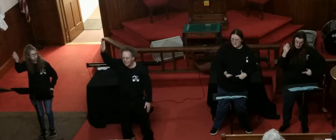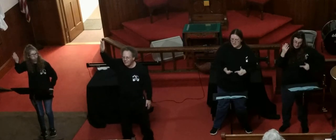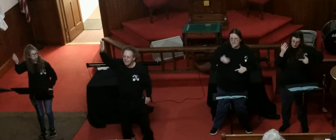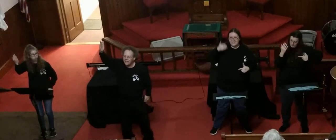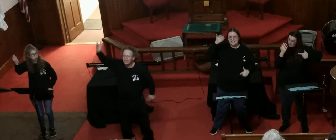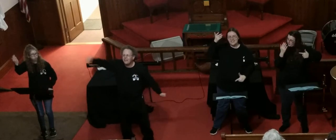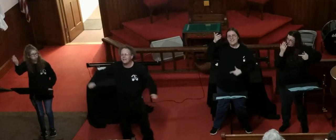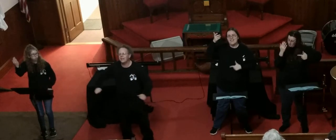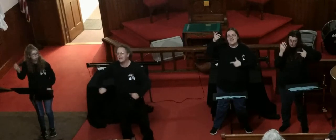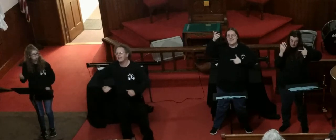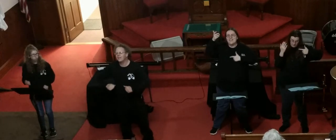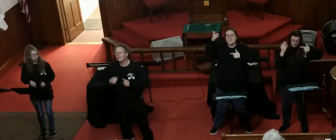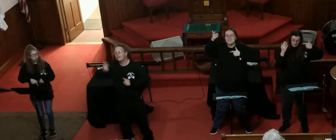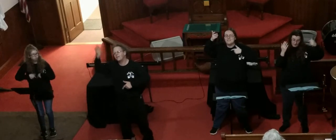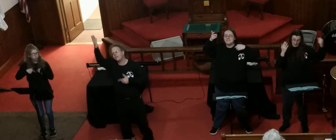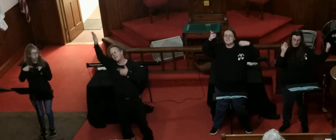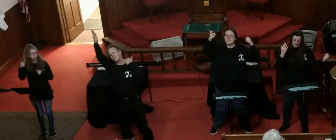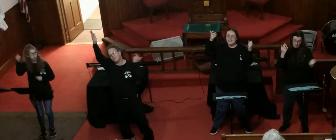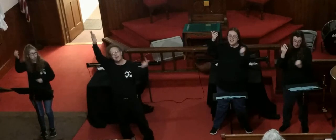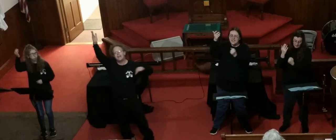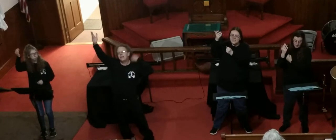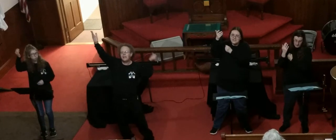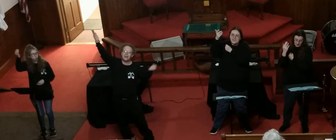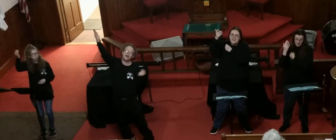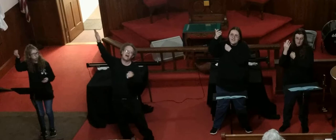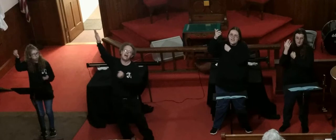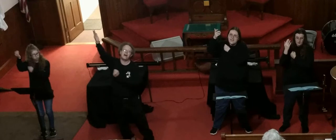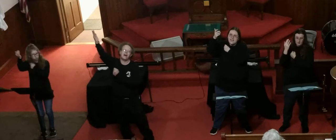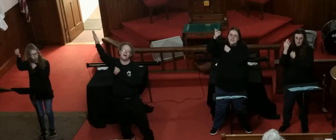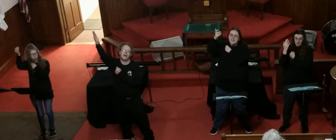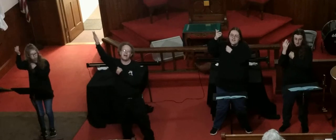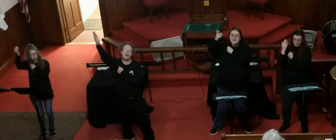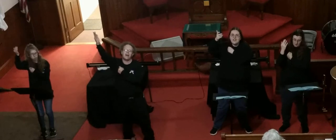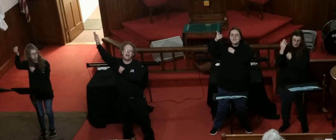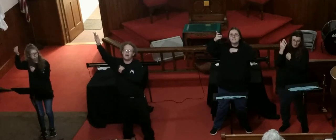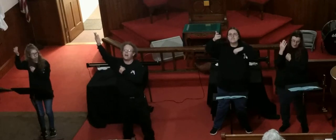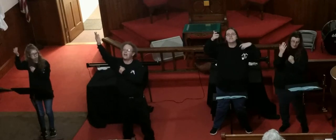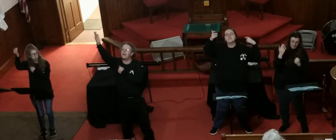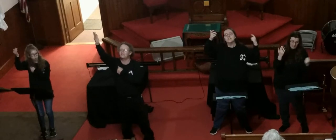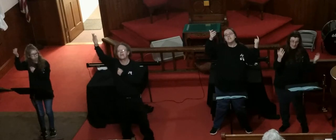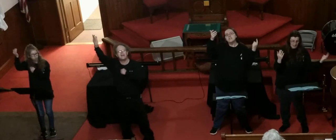He lives He loves